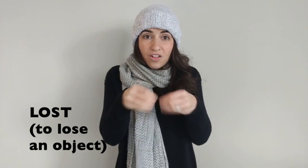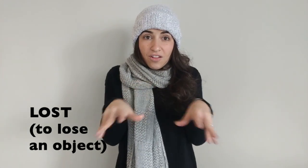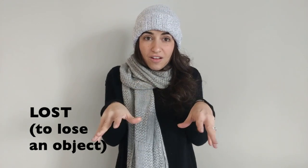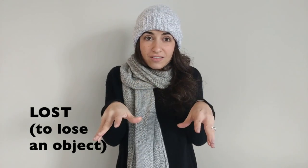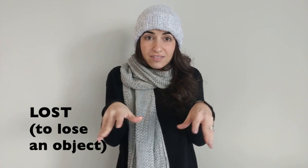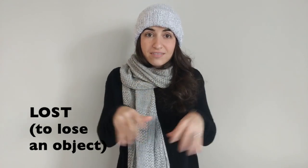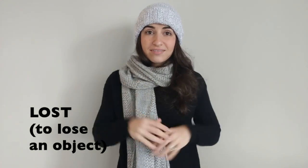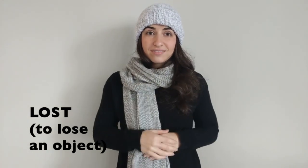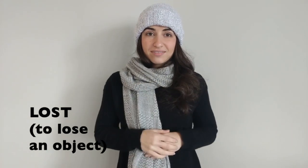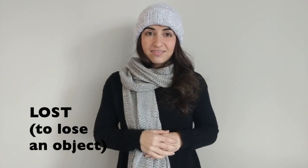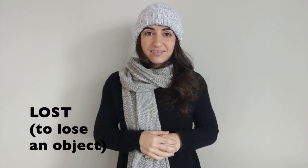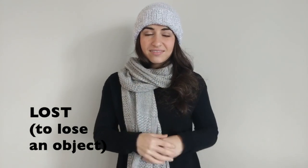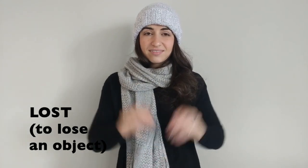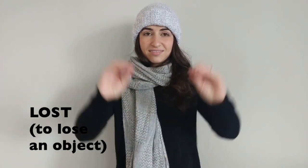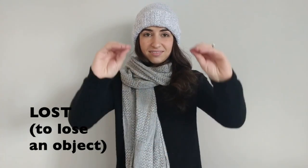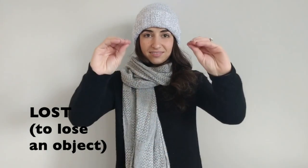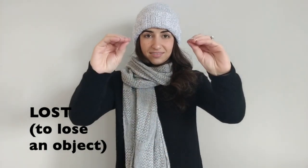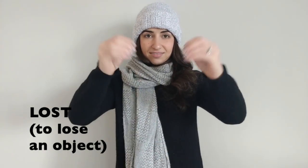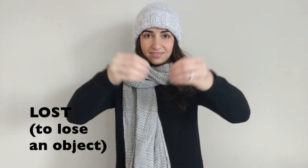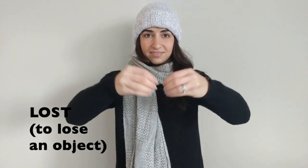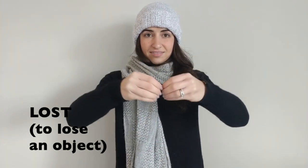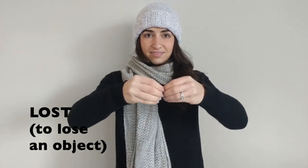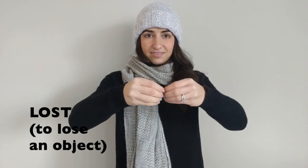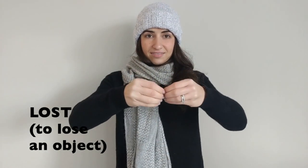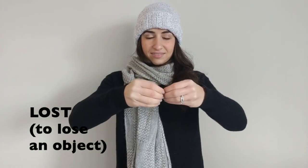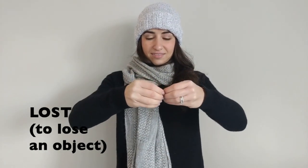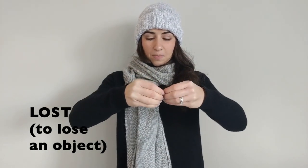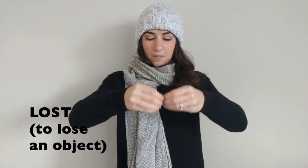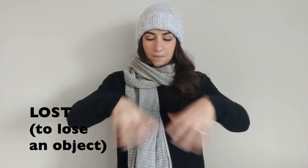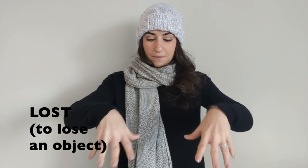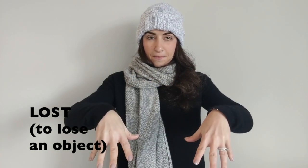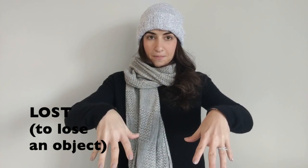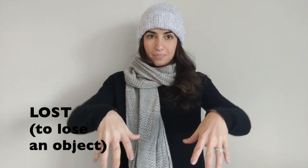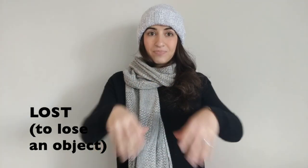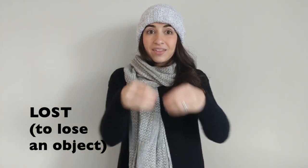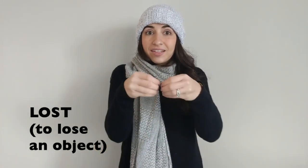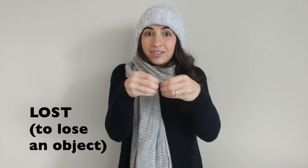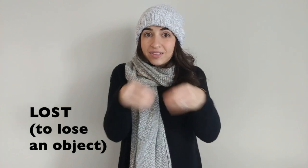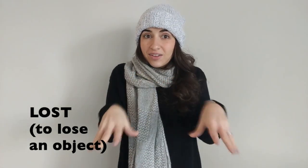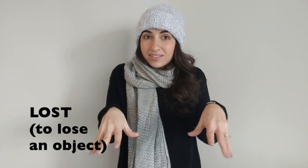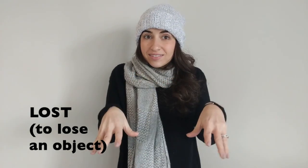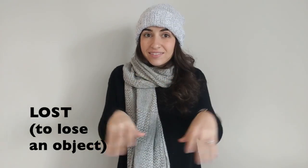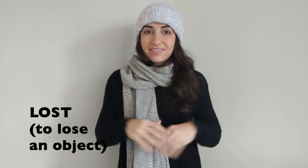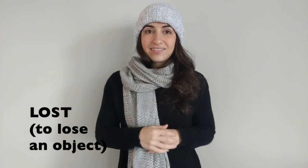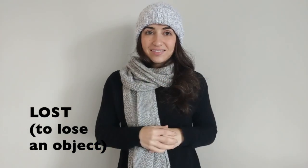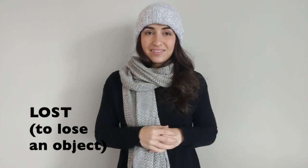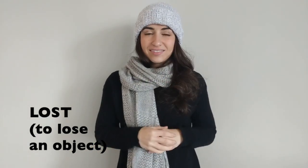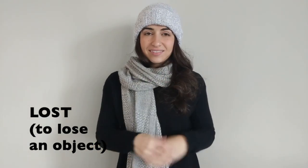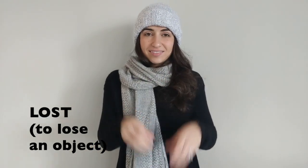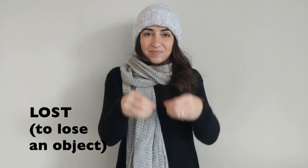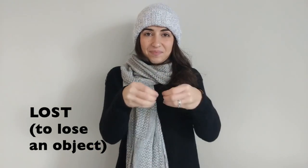LOST, or LOSE LOSE